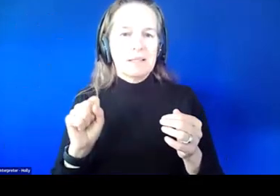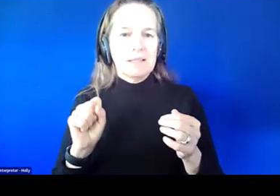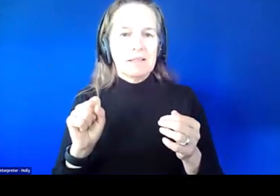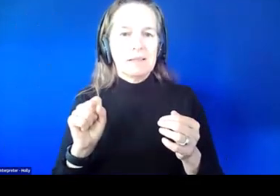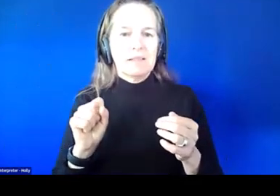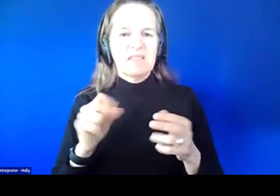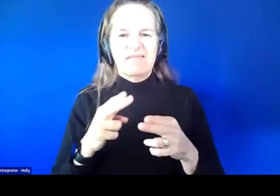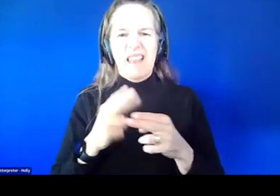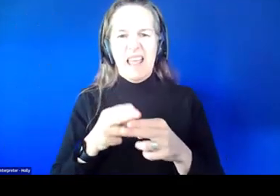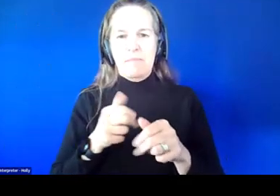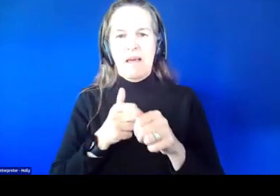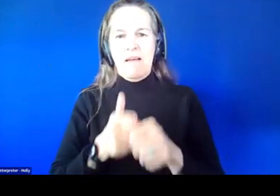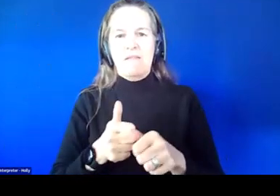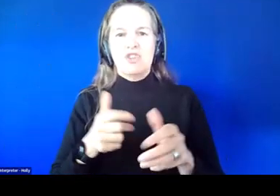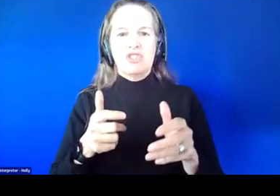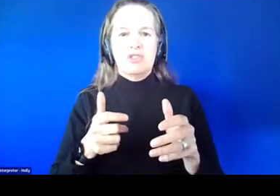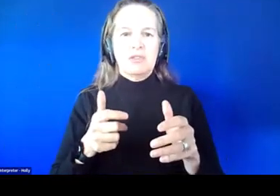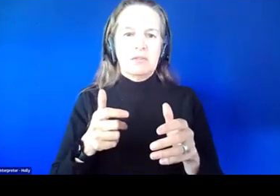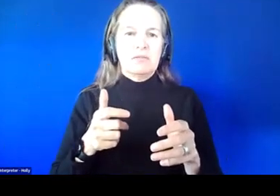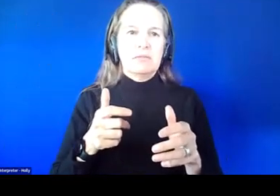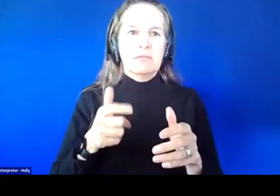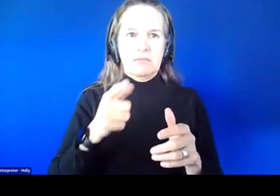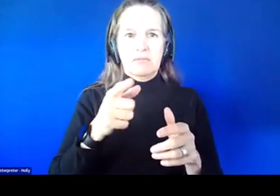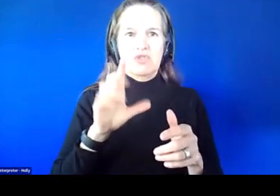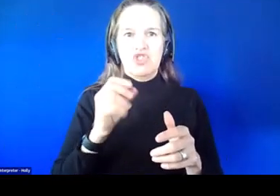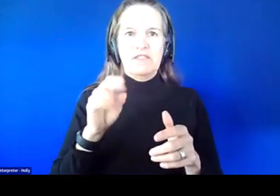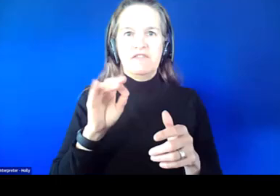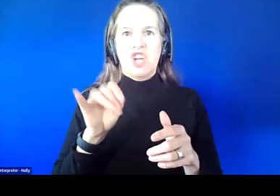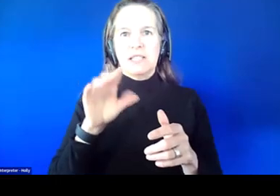after um Chief Justice Marshall here. Next slide please.